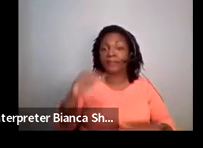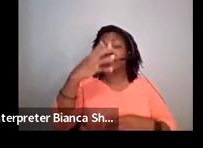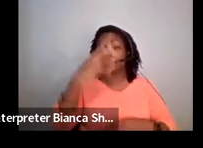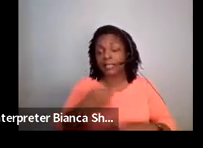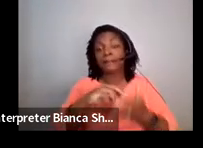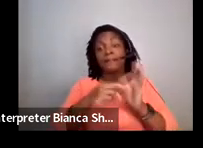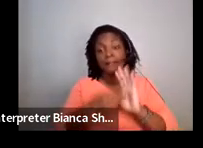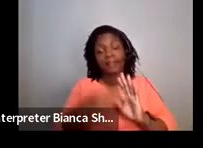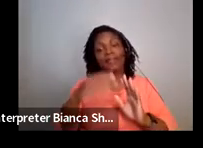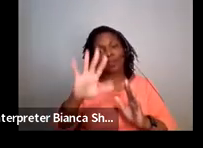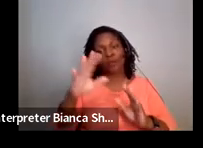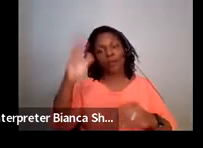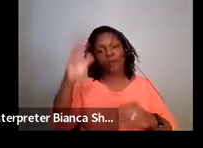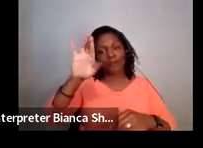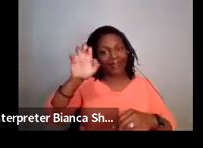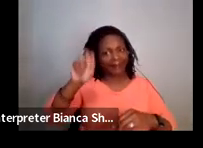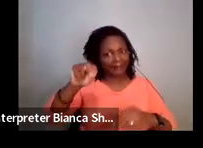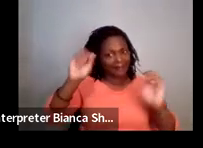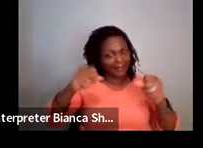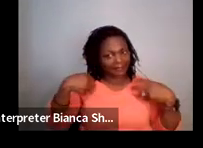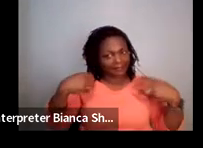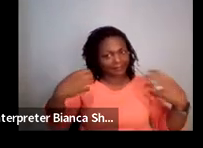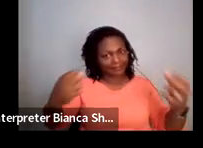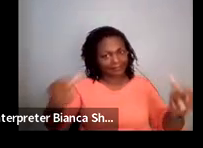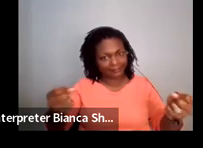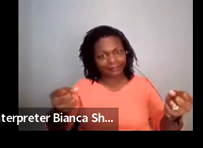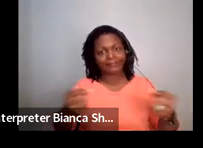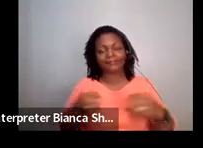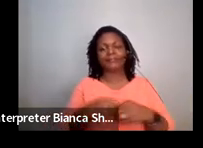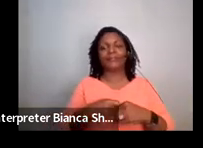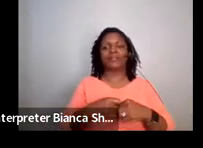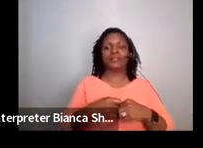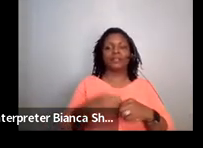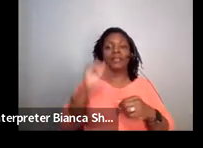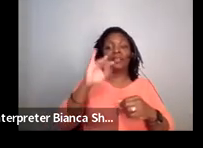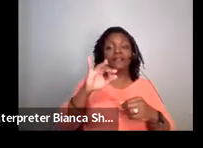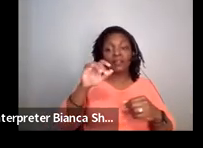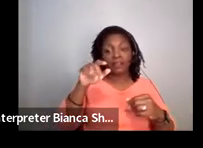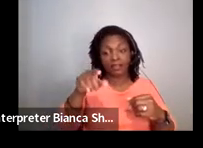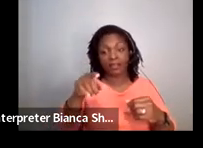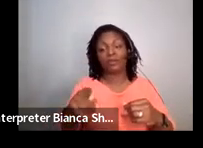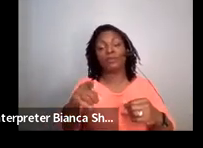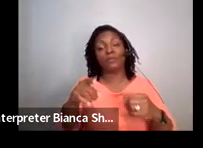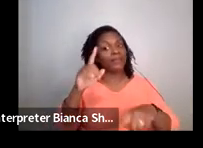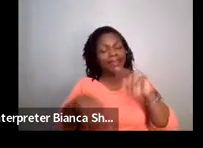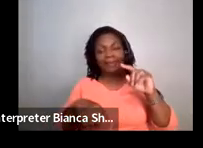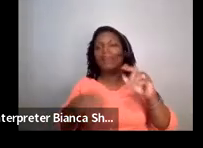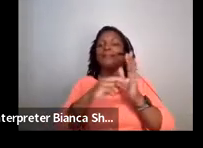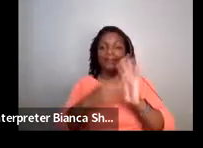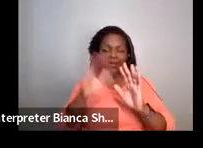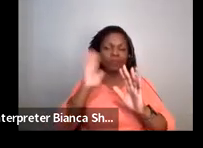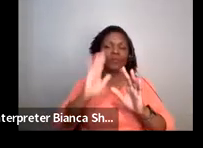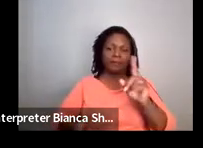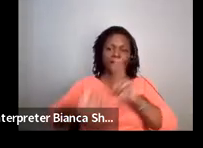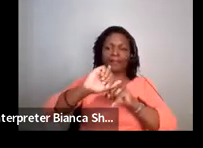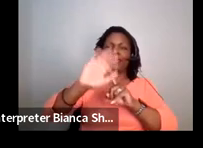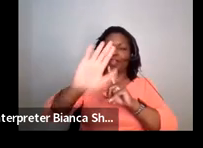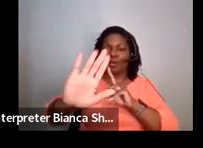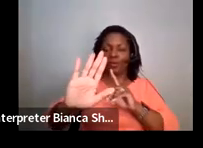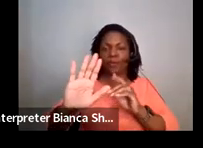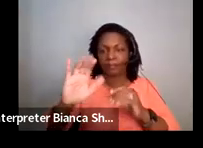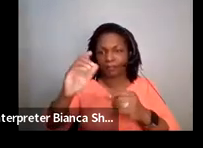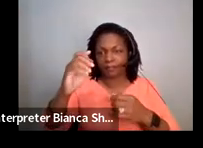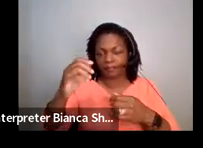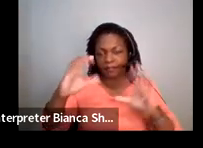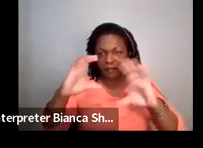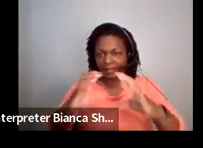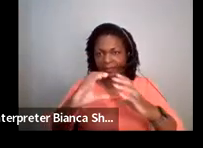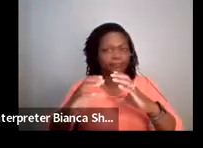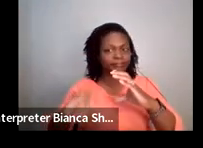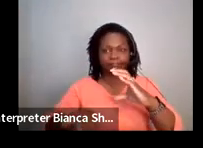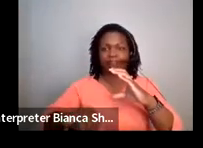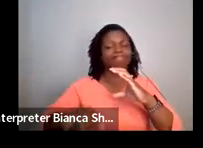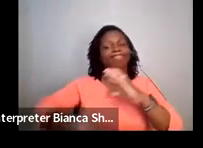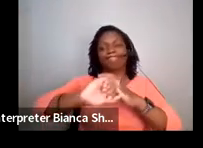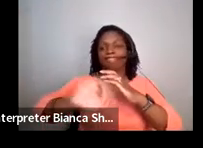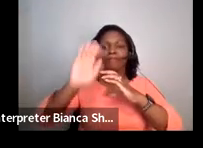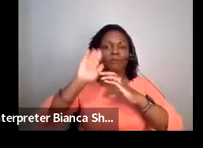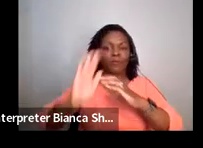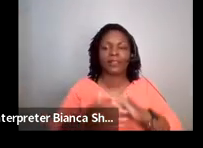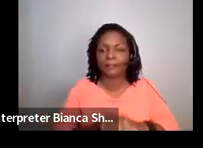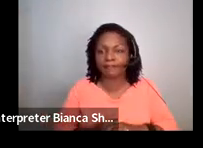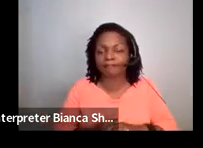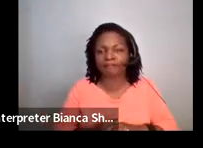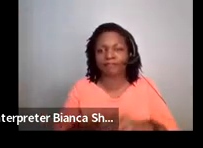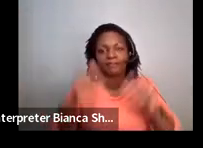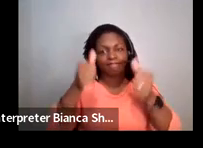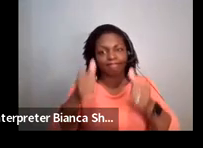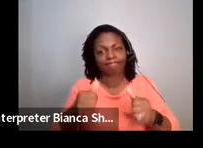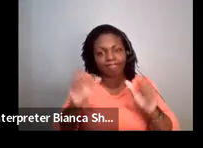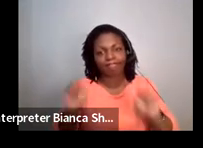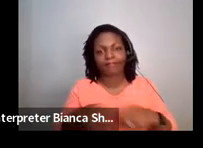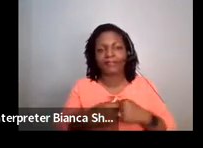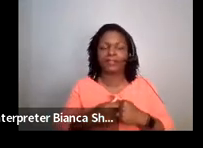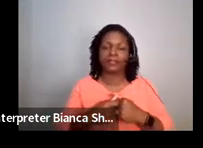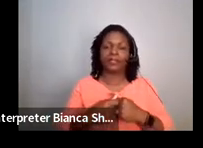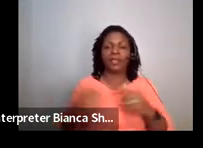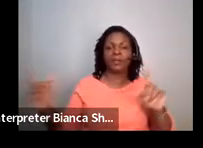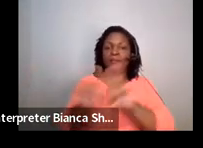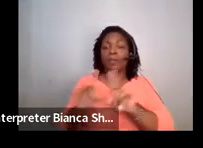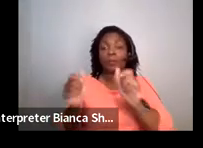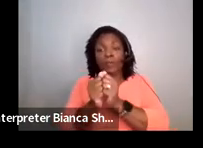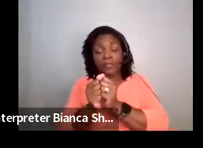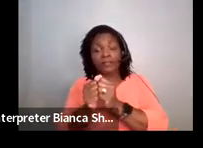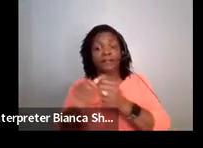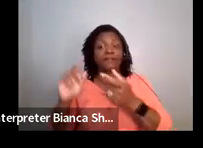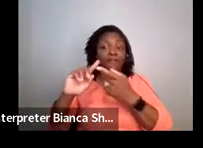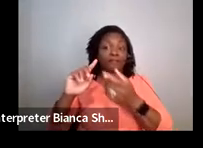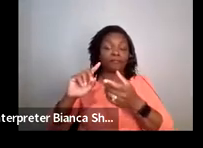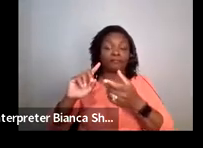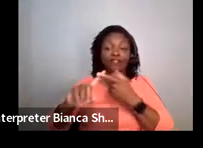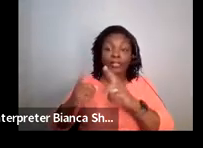Put that front and center with a doctor and get that taken care of, because that does affect how your brain will be able to make it's way down your aging world, buddy up be honest with a good friend about where you are and What